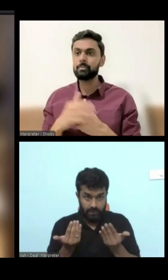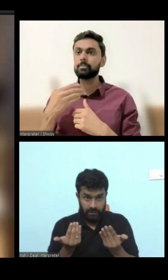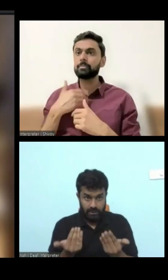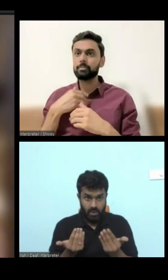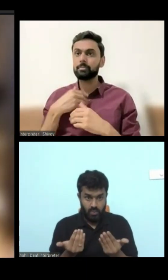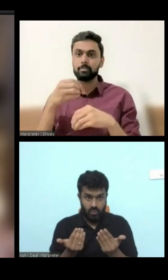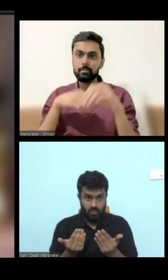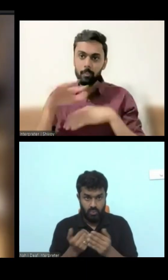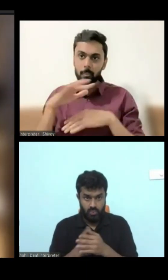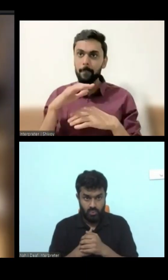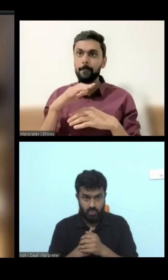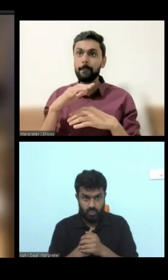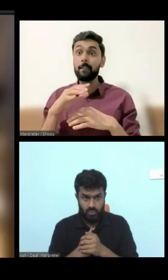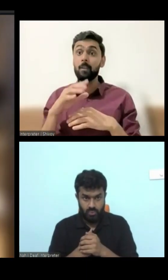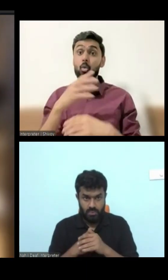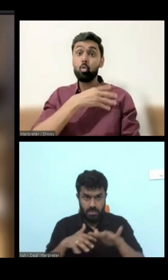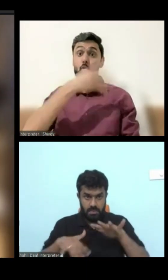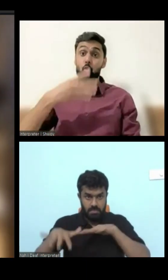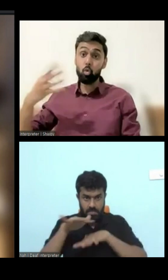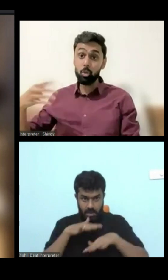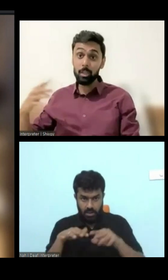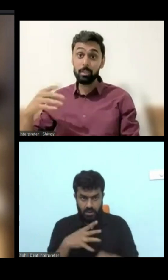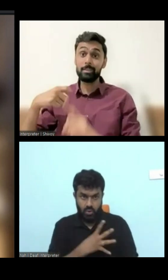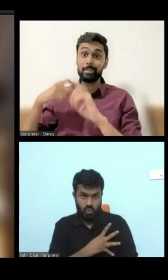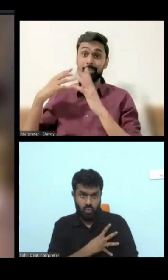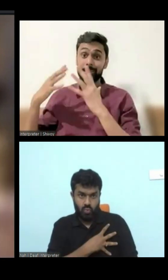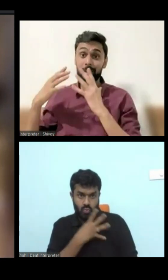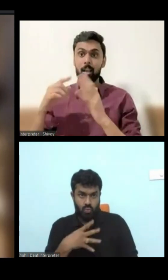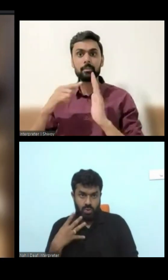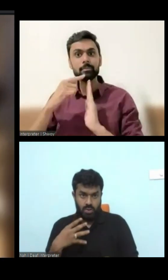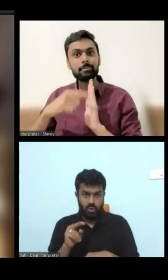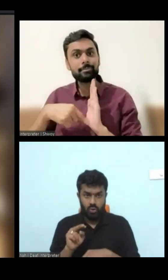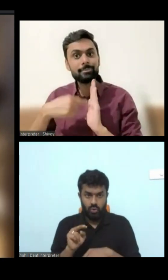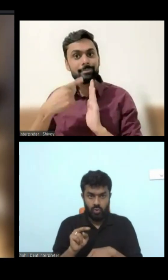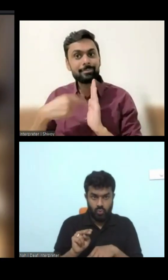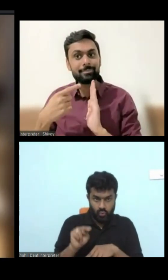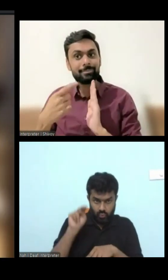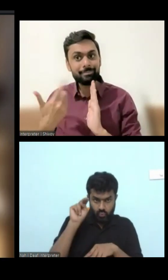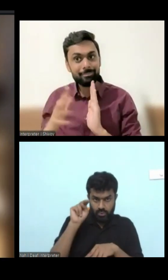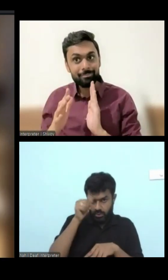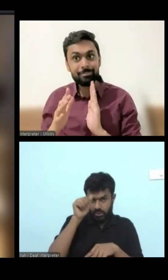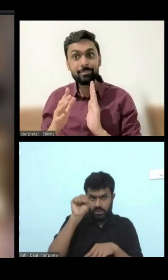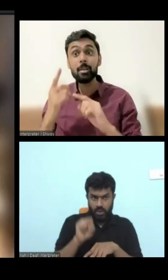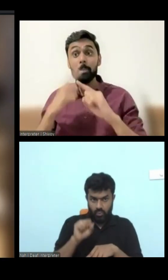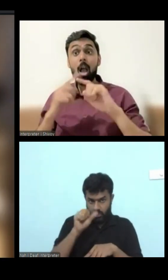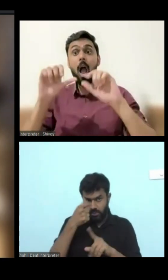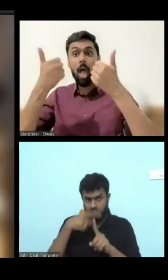We are there in Uttarakhand to Kerala. Even now Sri Lanka. And parents who join us abroad also. US and UK.